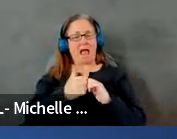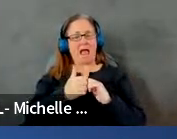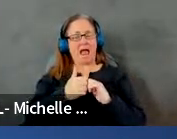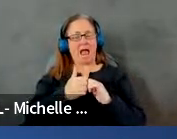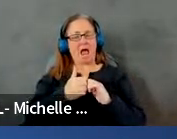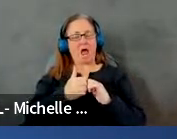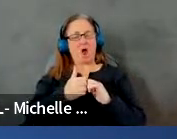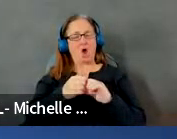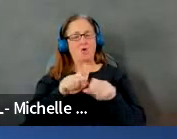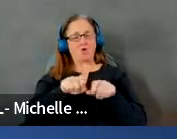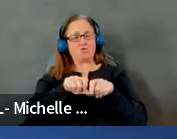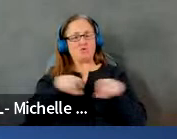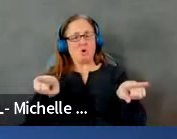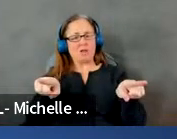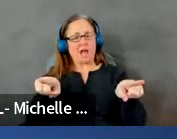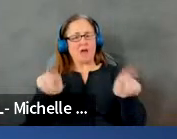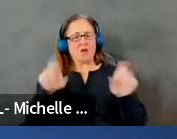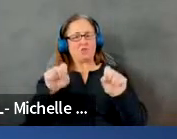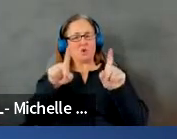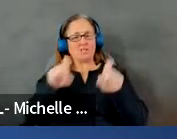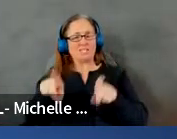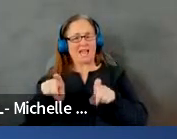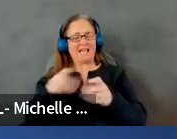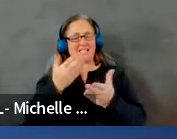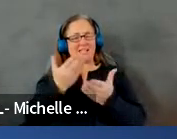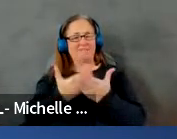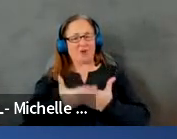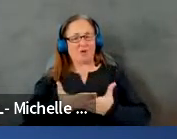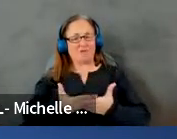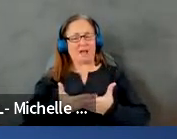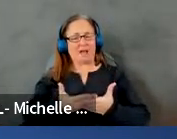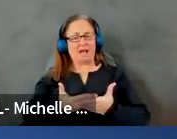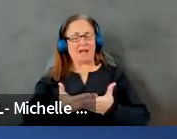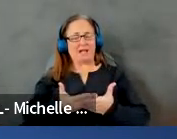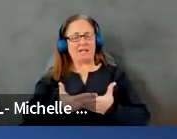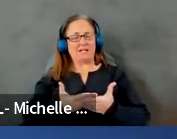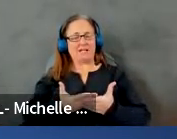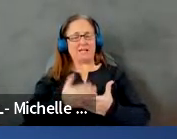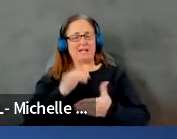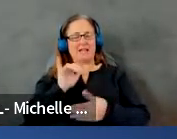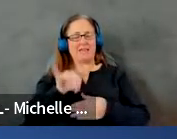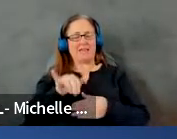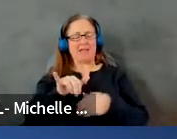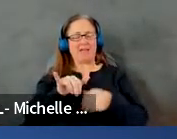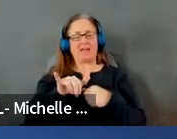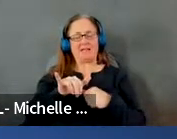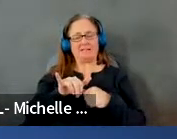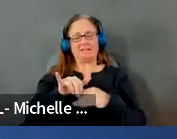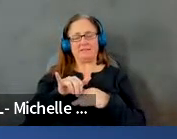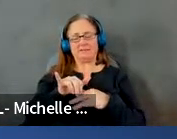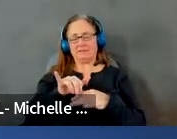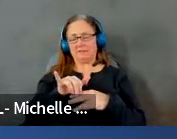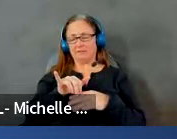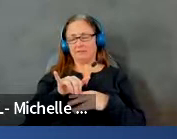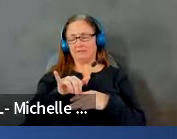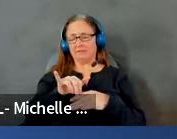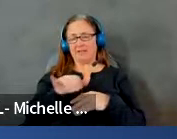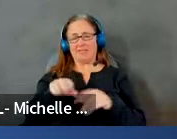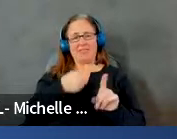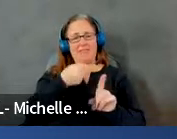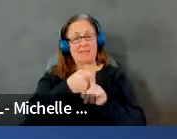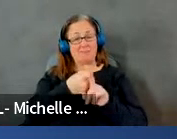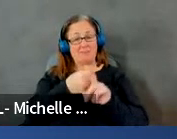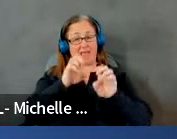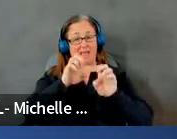out this so you can test and verify that the impact assessments is working for the